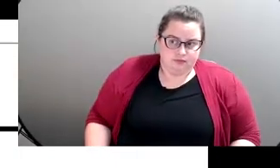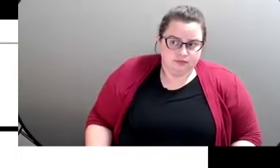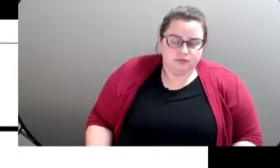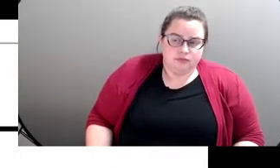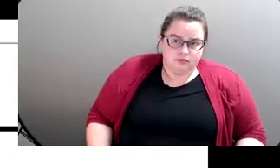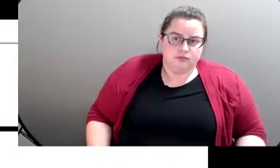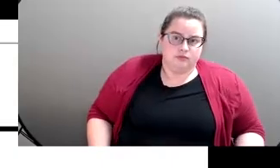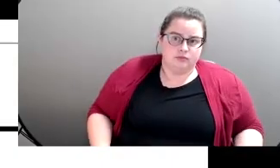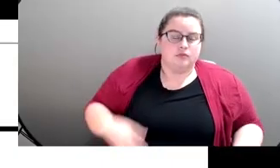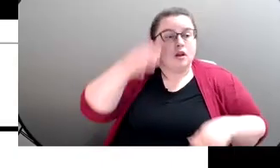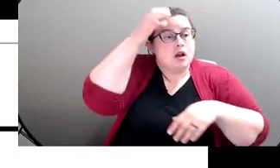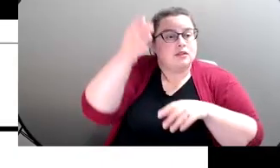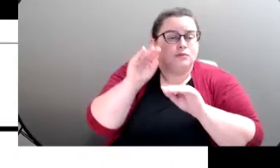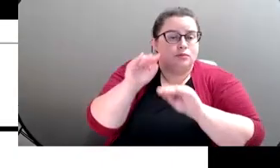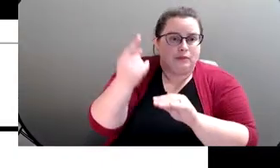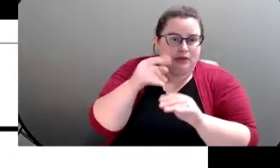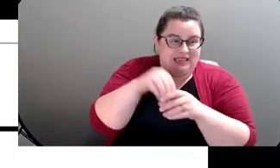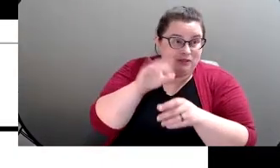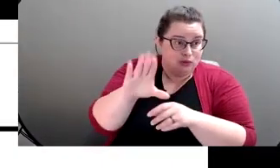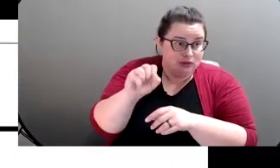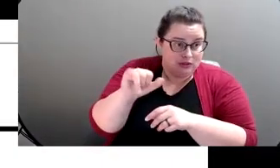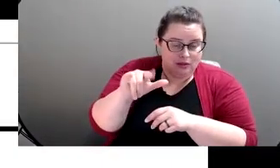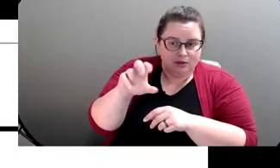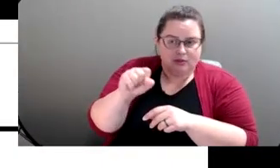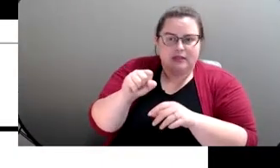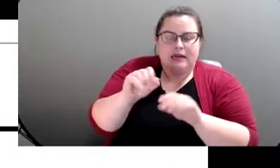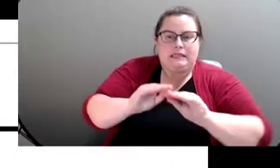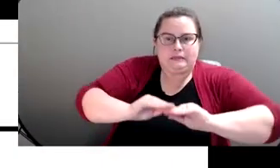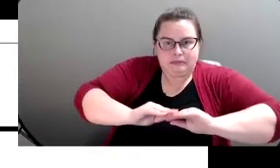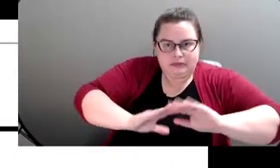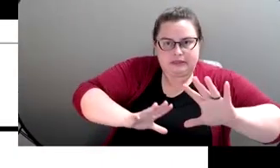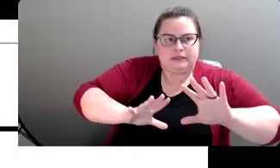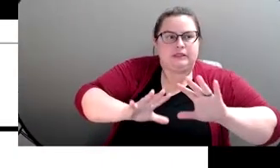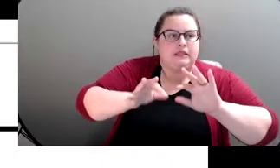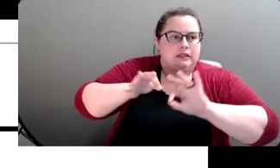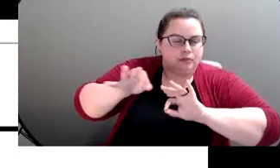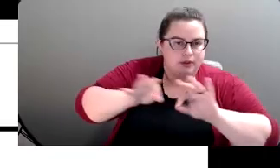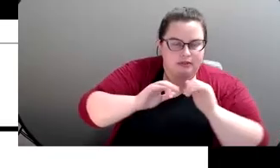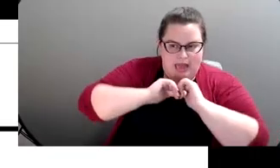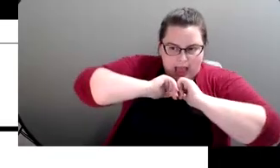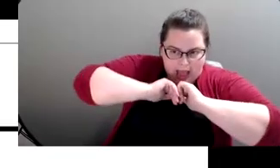that explicitly spells out how you're going to be communicating, how you're going to be interacting with your students.